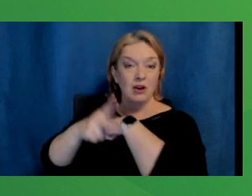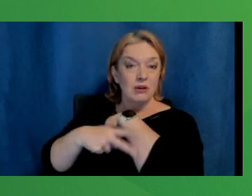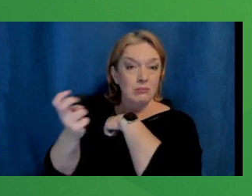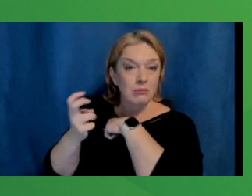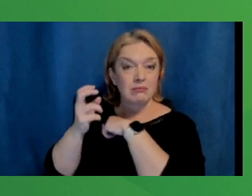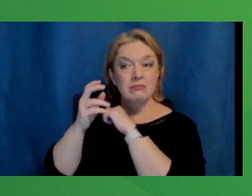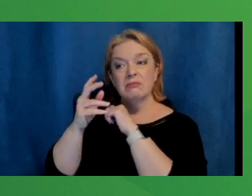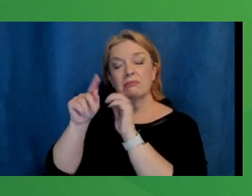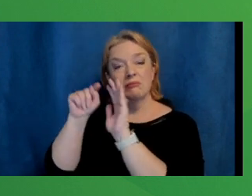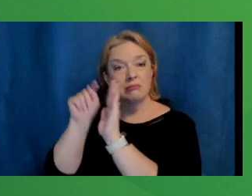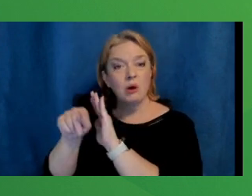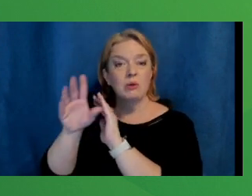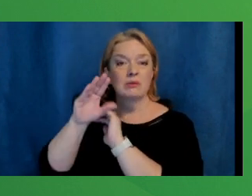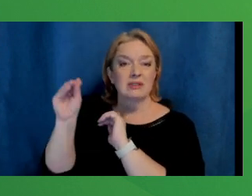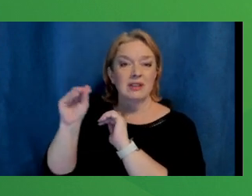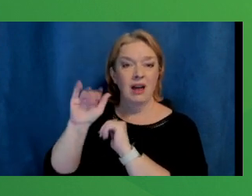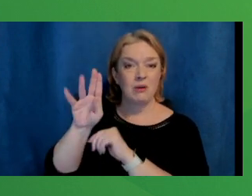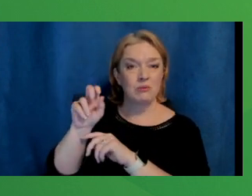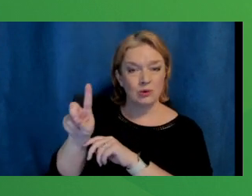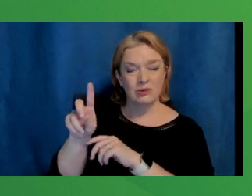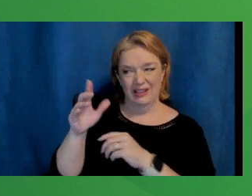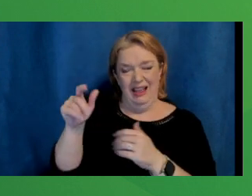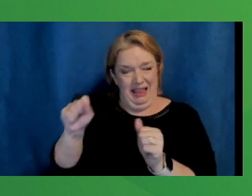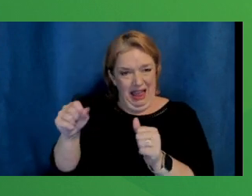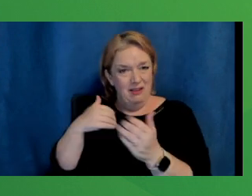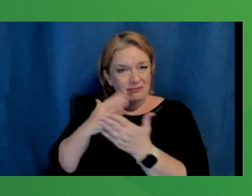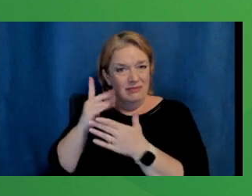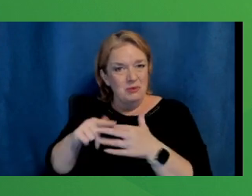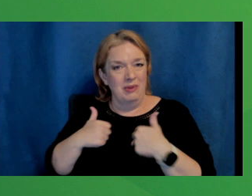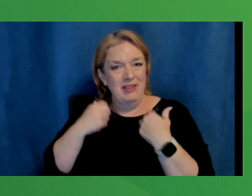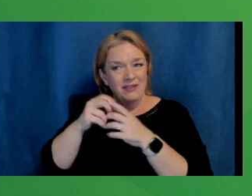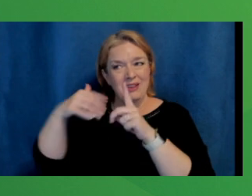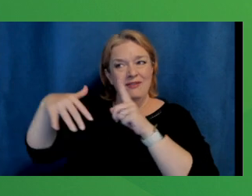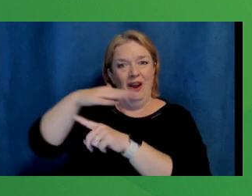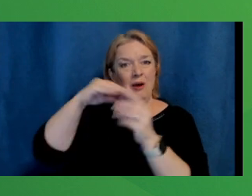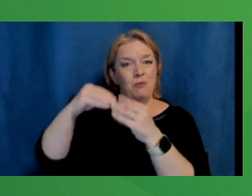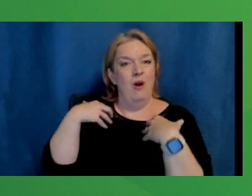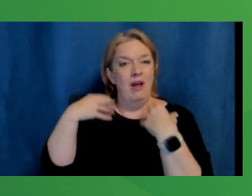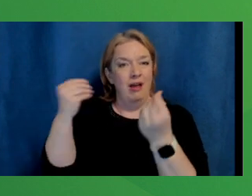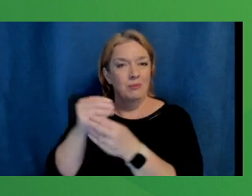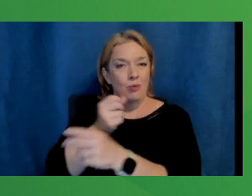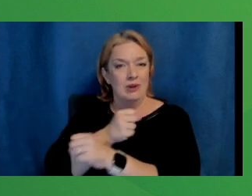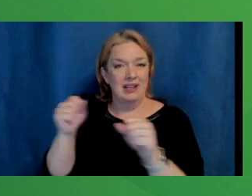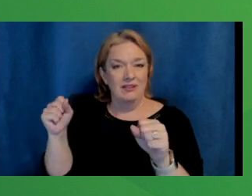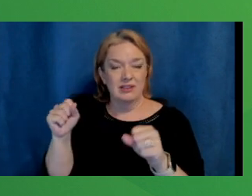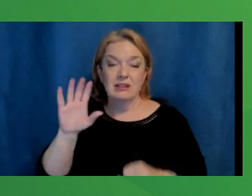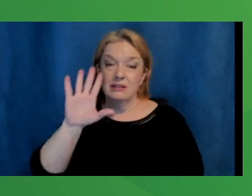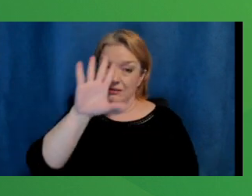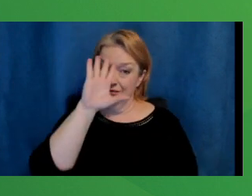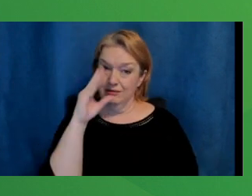environment to live healthier and safer. I must say that my students really took heed to poaching.